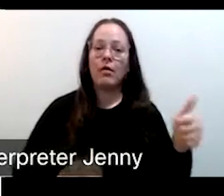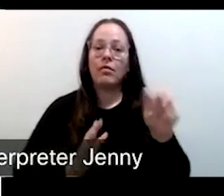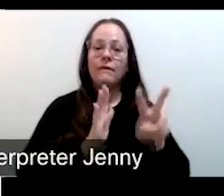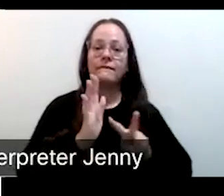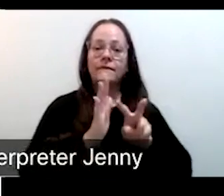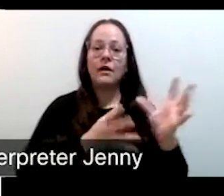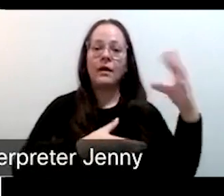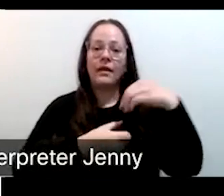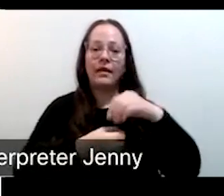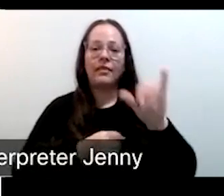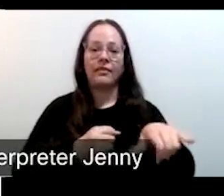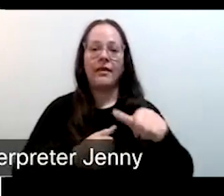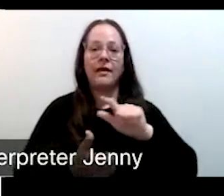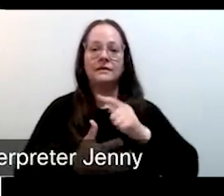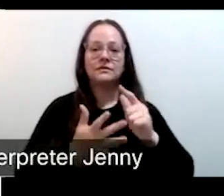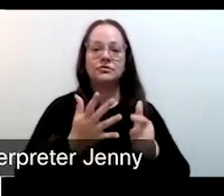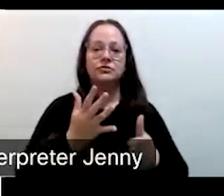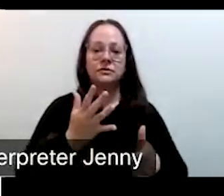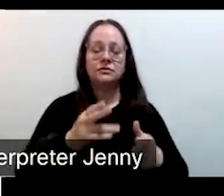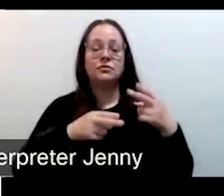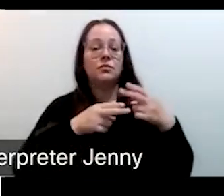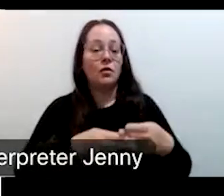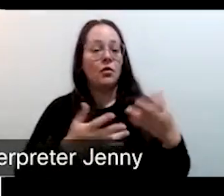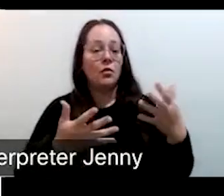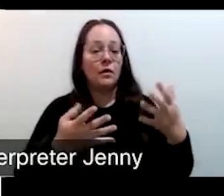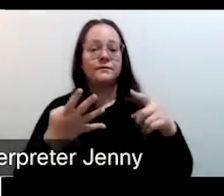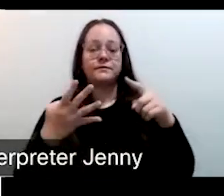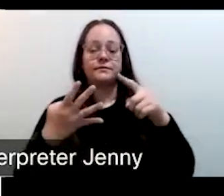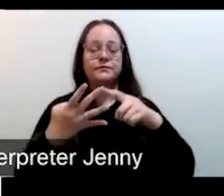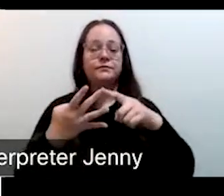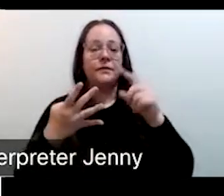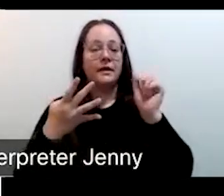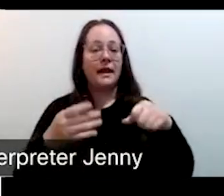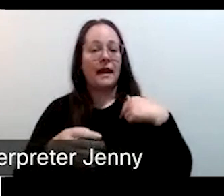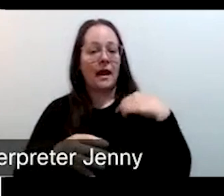These videos are called: “Can I Participate in the WRP?,” “How Do I Apply for the